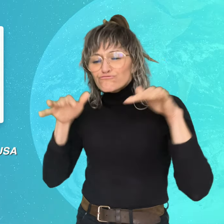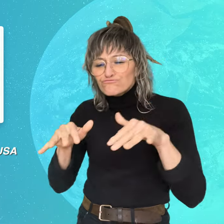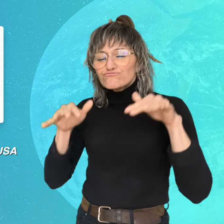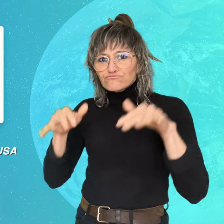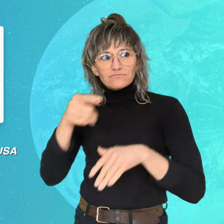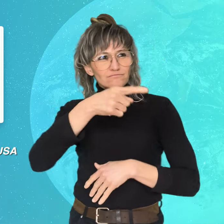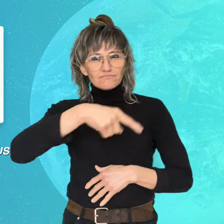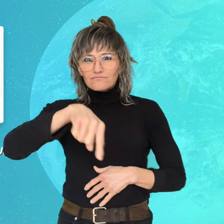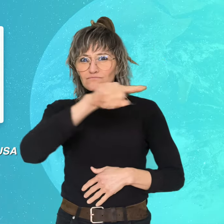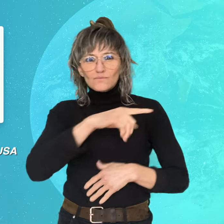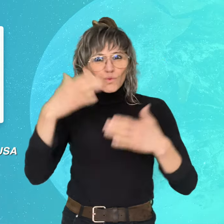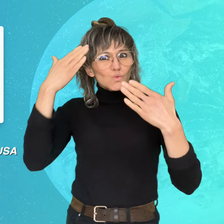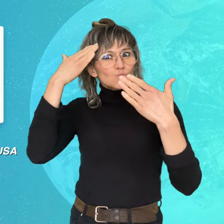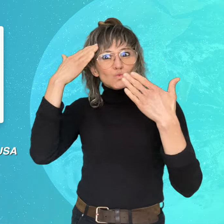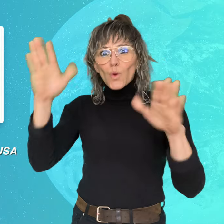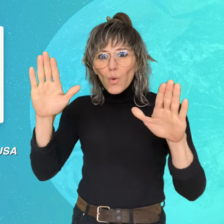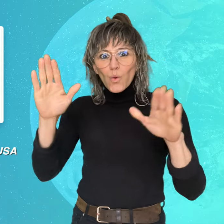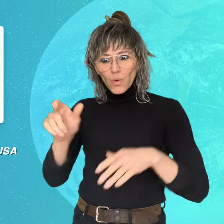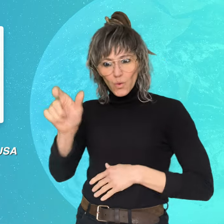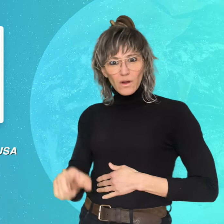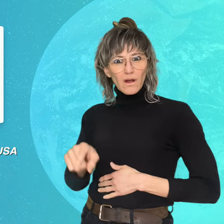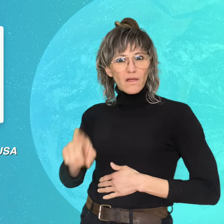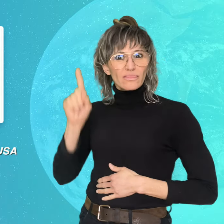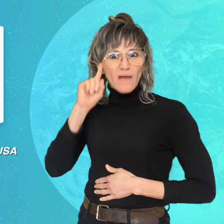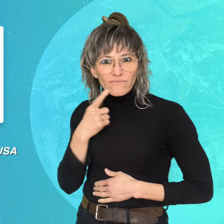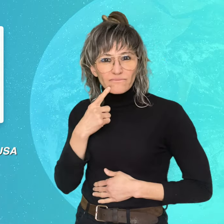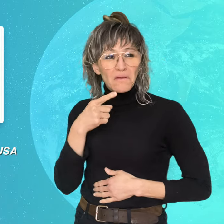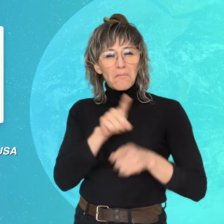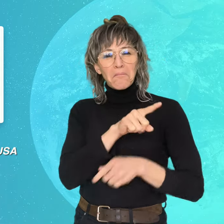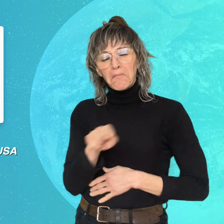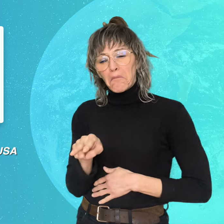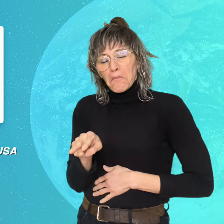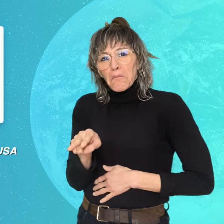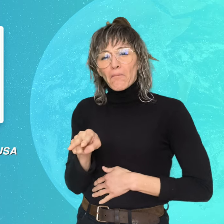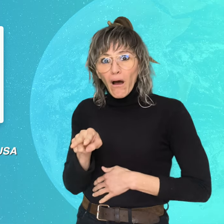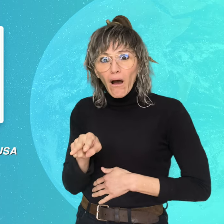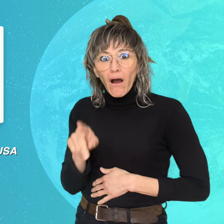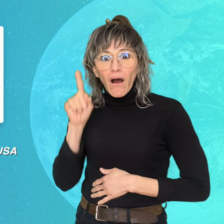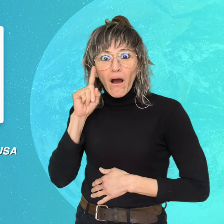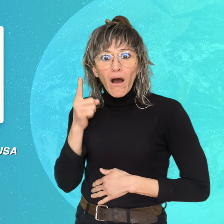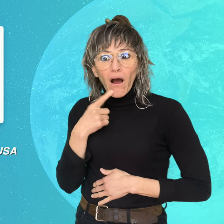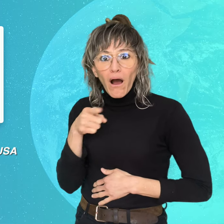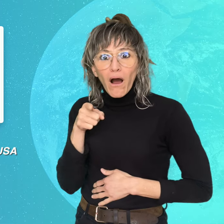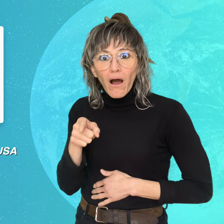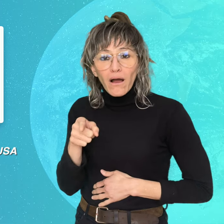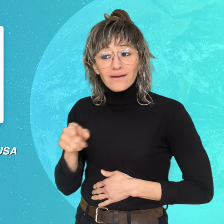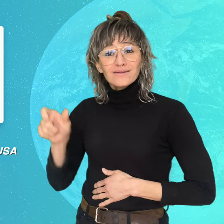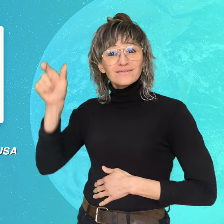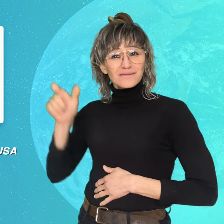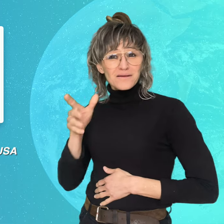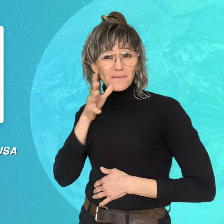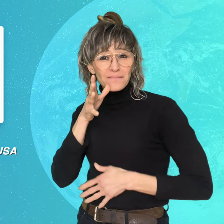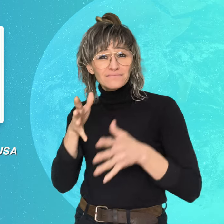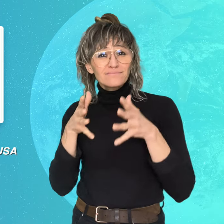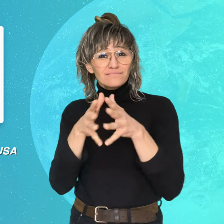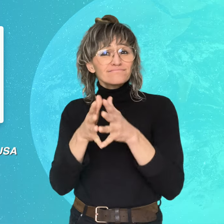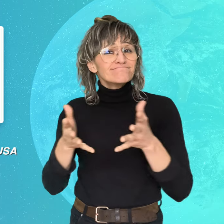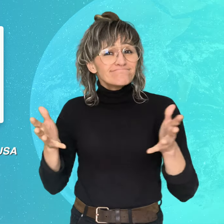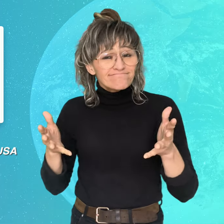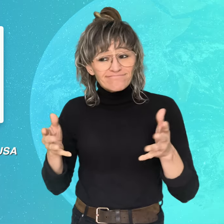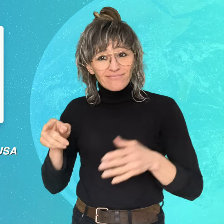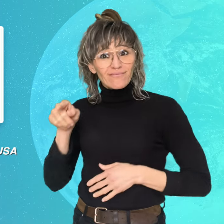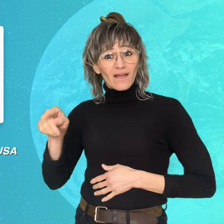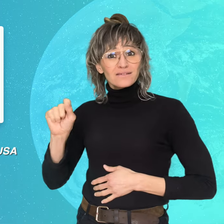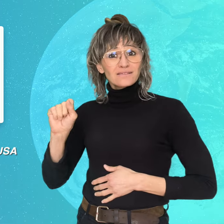would never have guessed that he was Deaf. She explains that Stewart